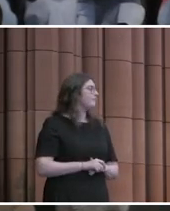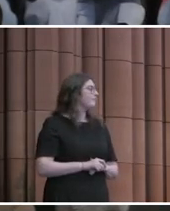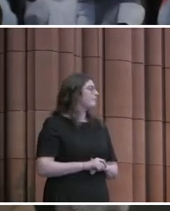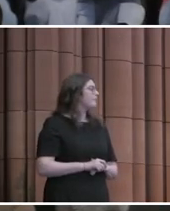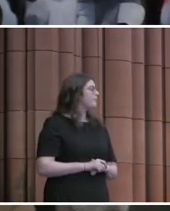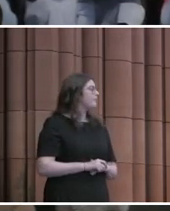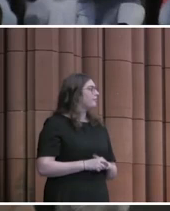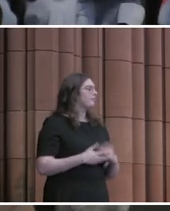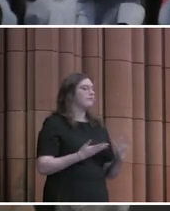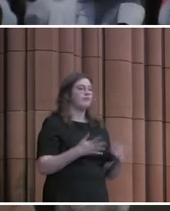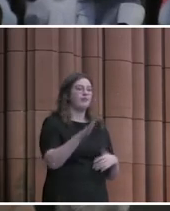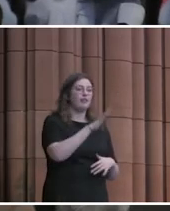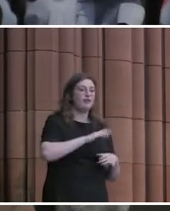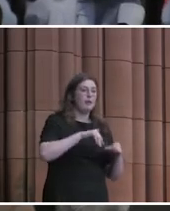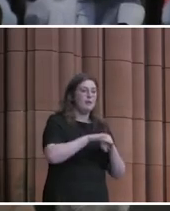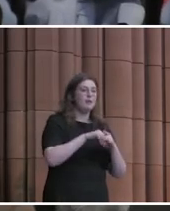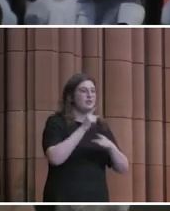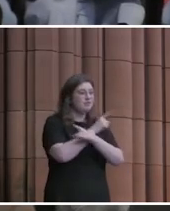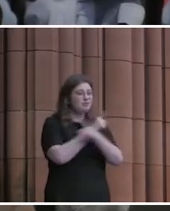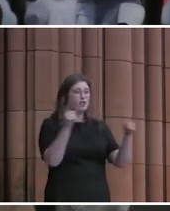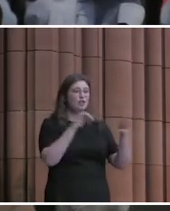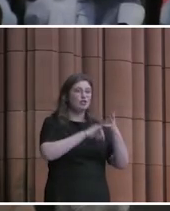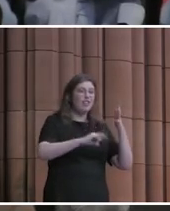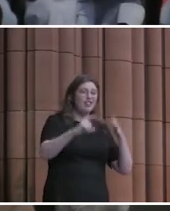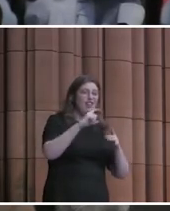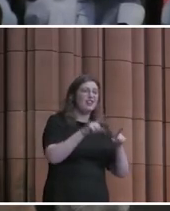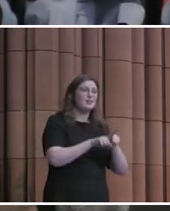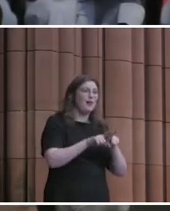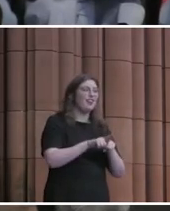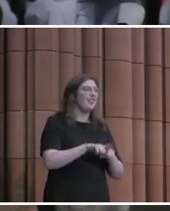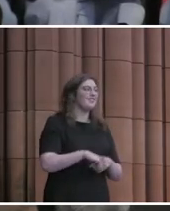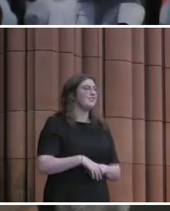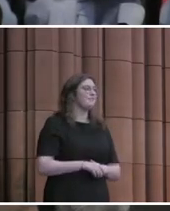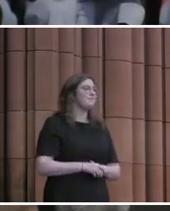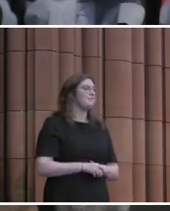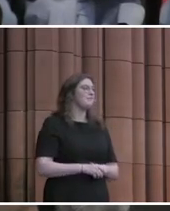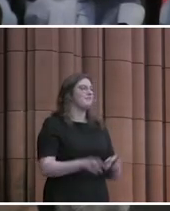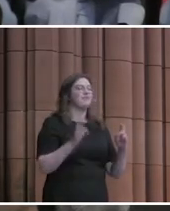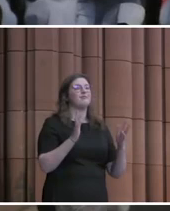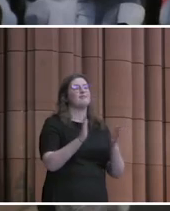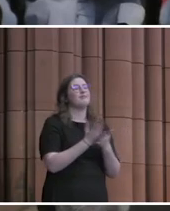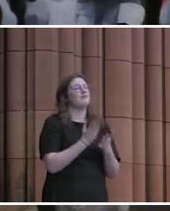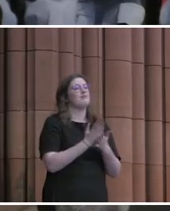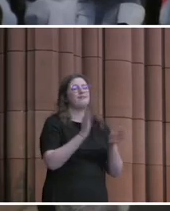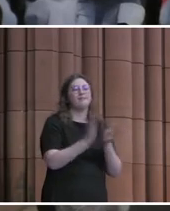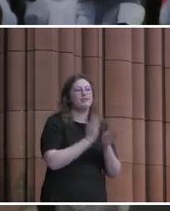And as family members, your Strathclyders as well. So I hope that you really enjoy today, we hope you enjoy the ceremony.